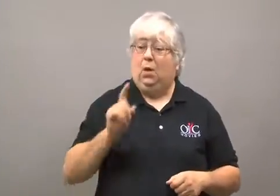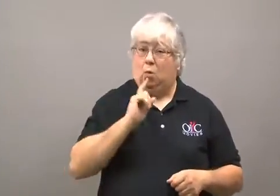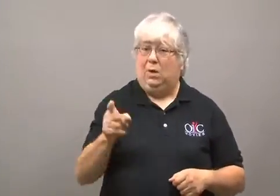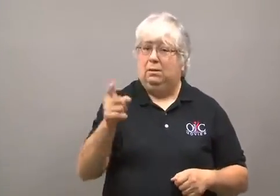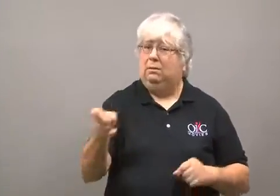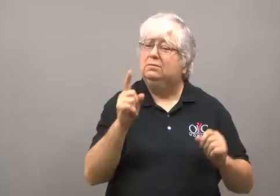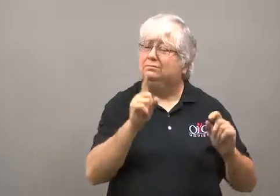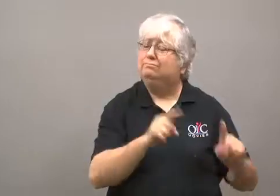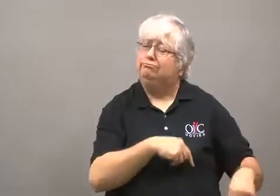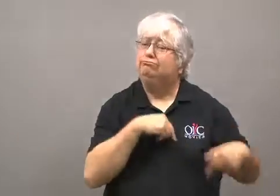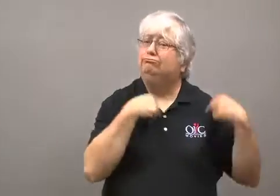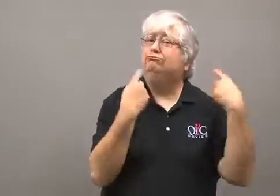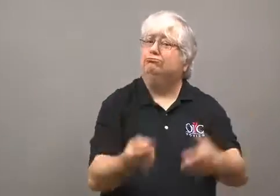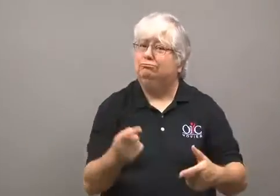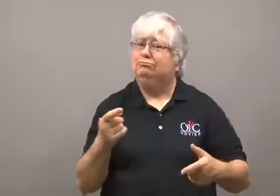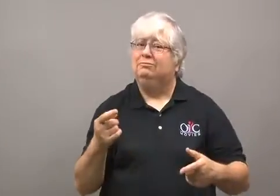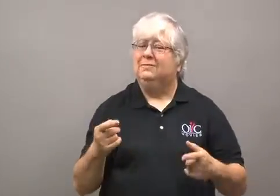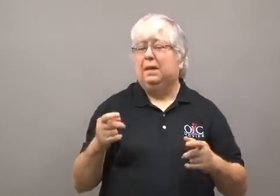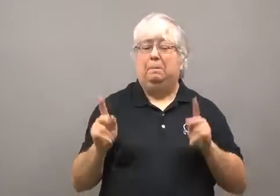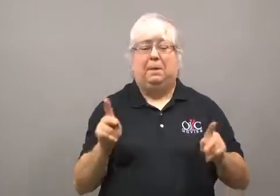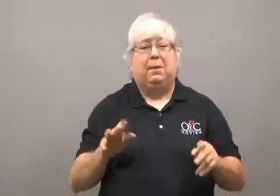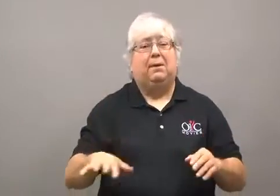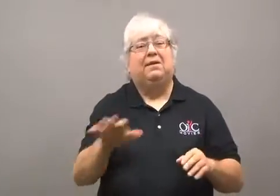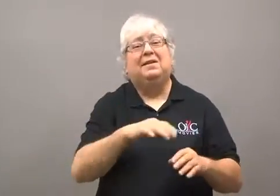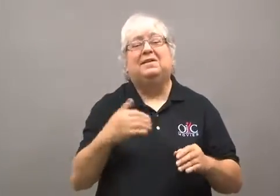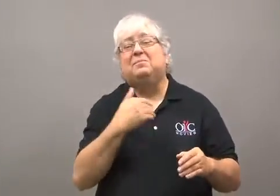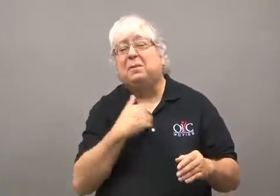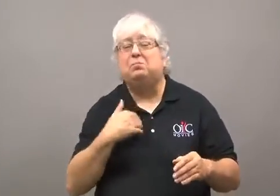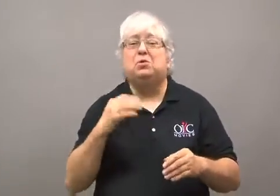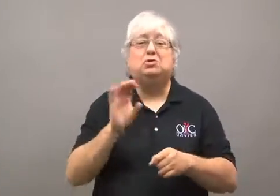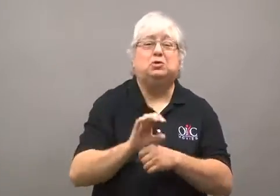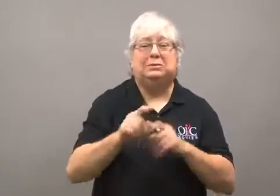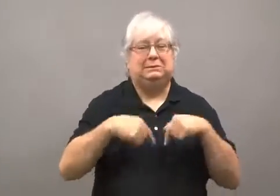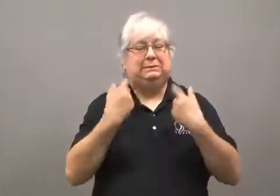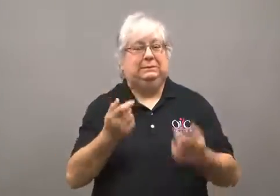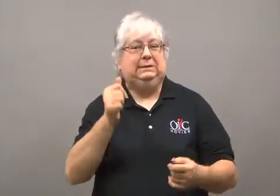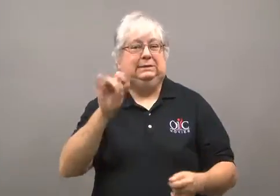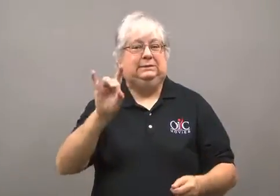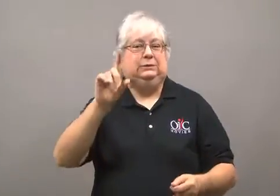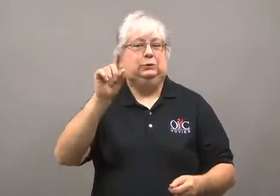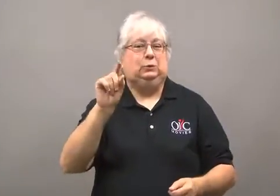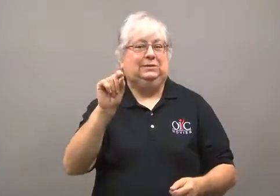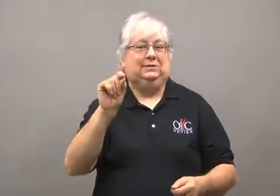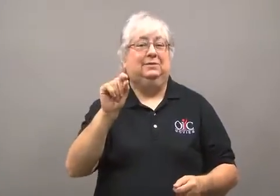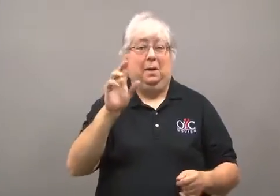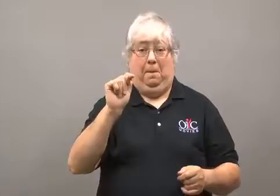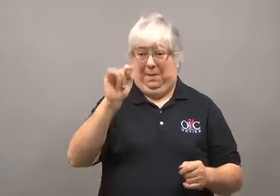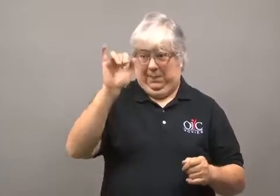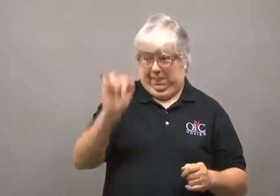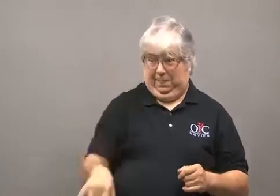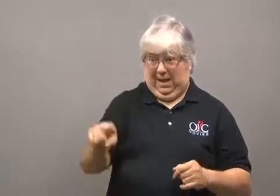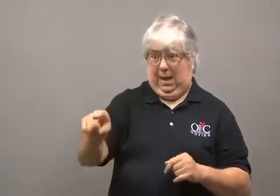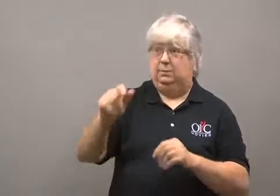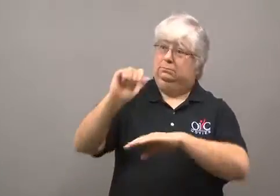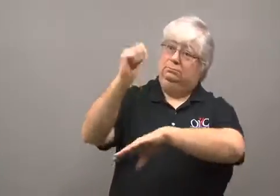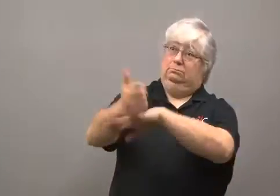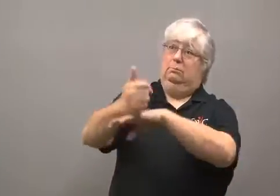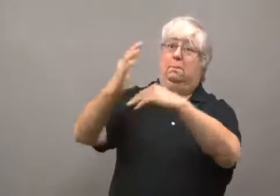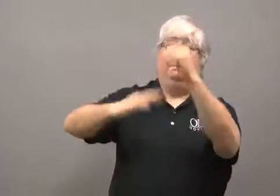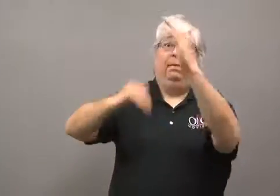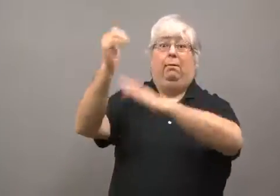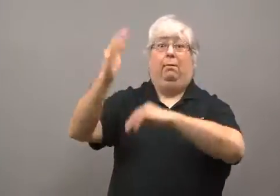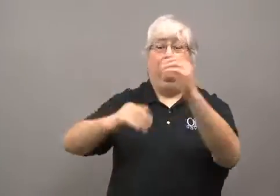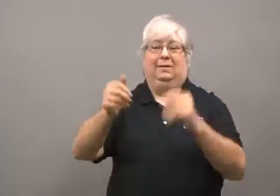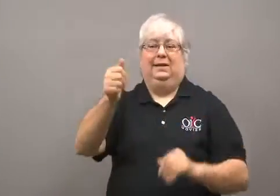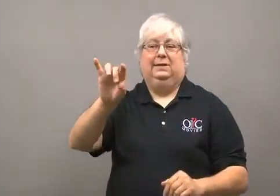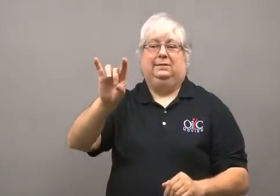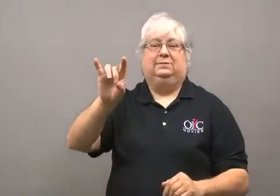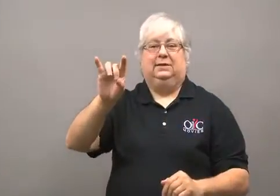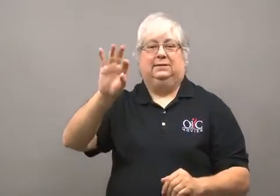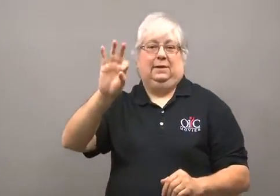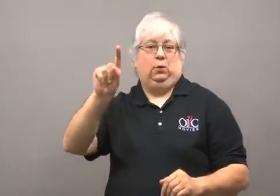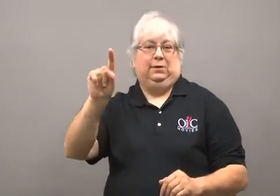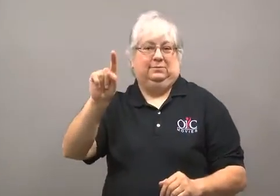The congregation has existed since 1820, though the building was built in 1891.